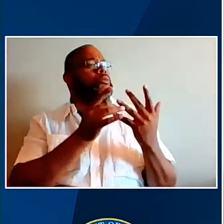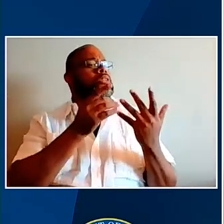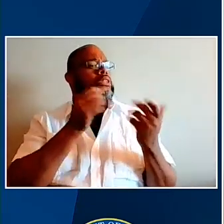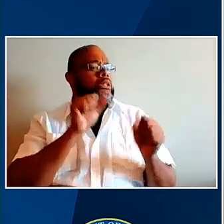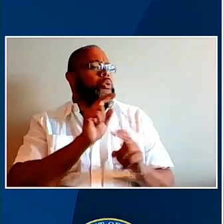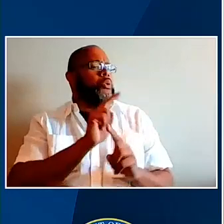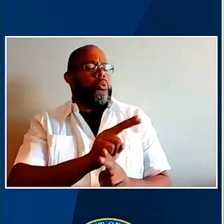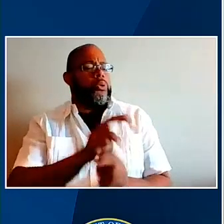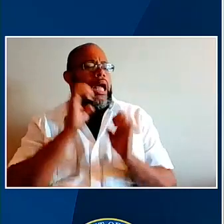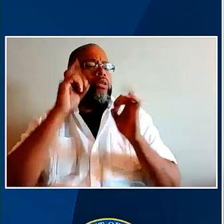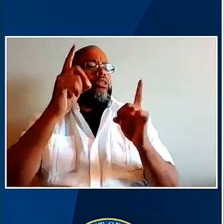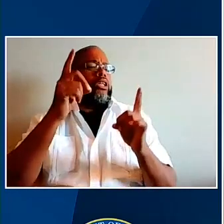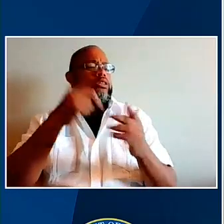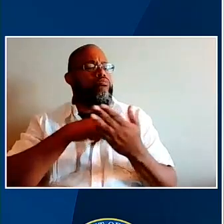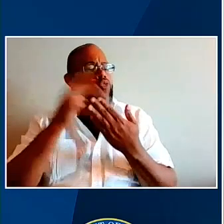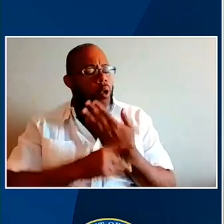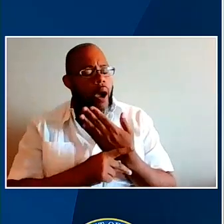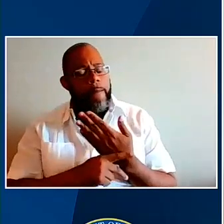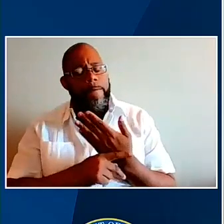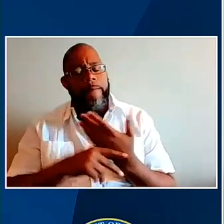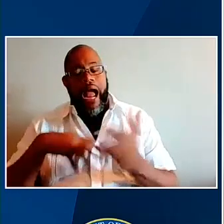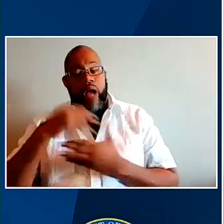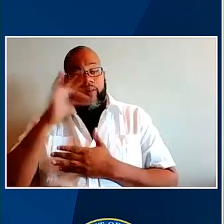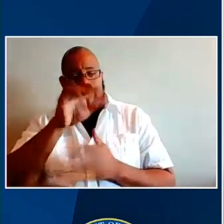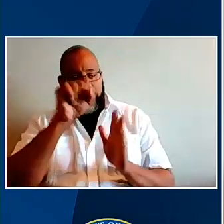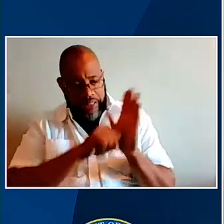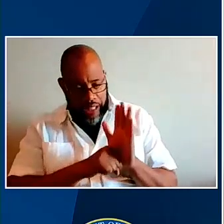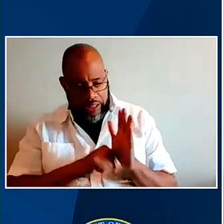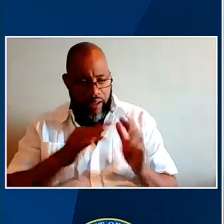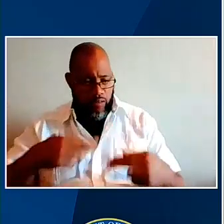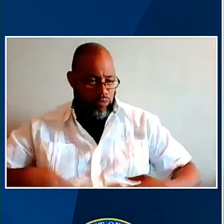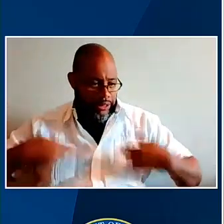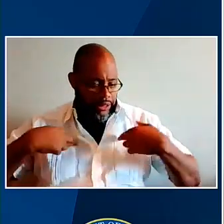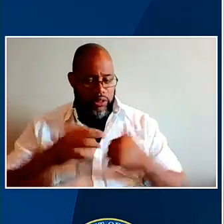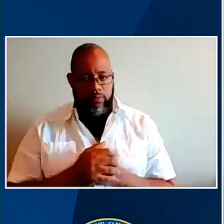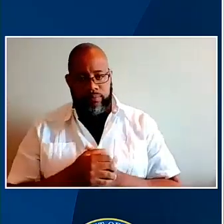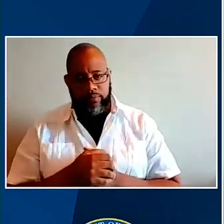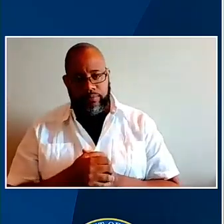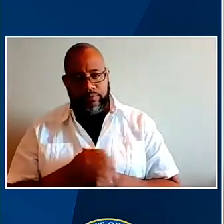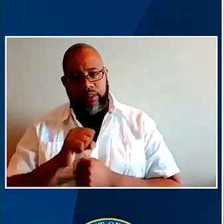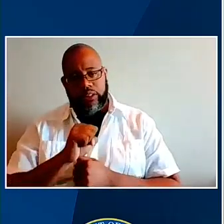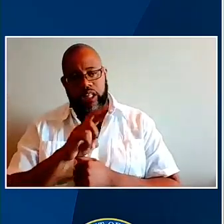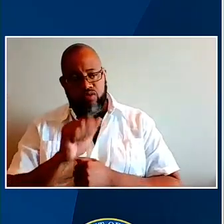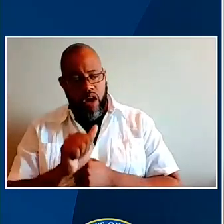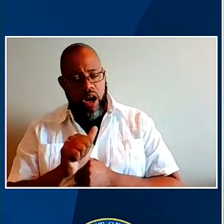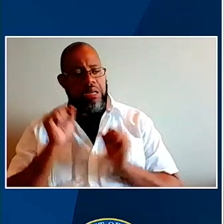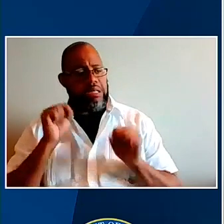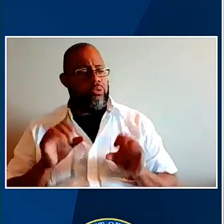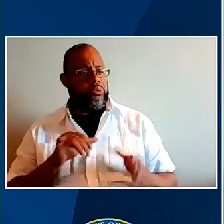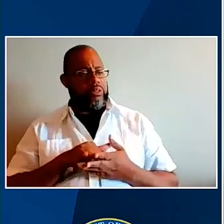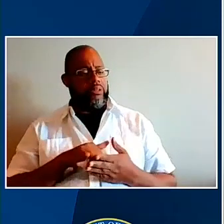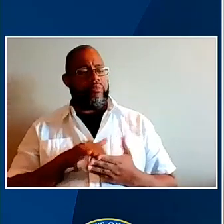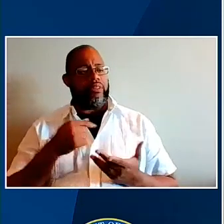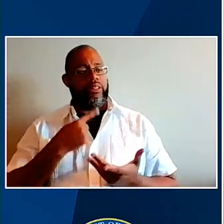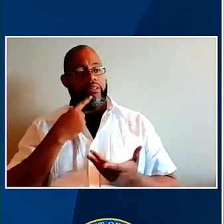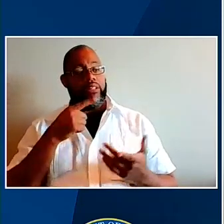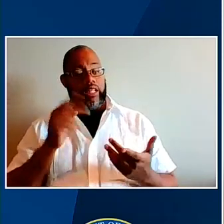educational programs outside of their state of residence, which SARA enables us to do. And I say us as a smaller school.